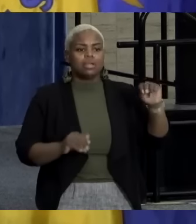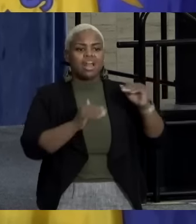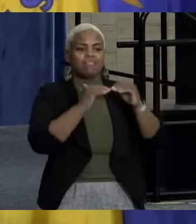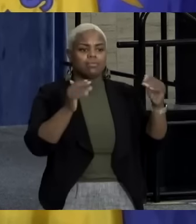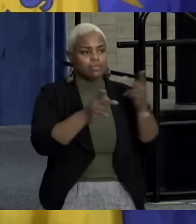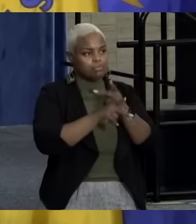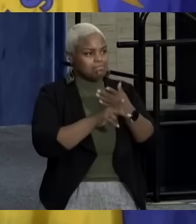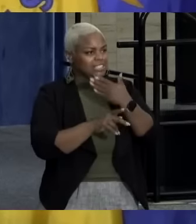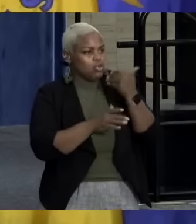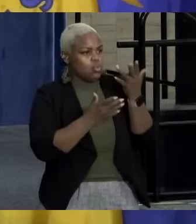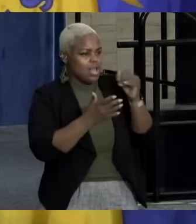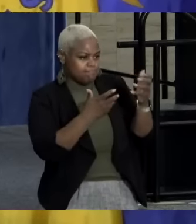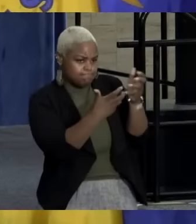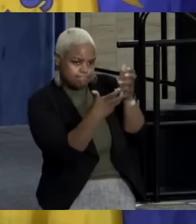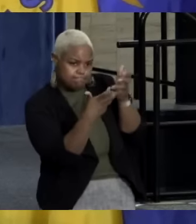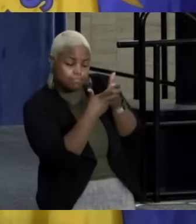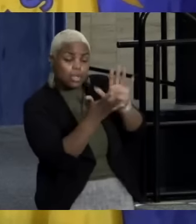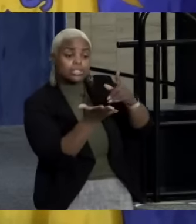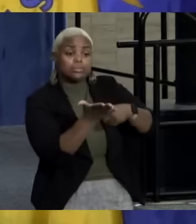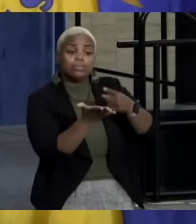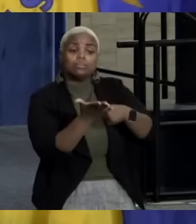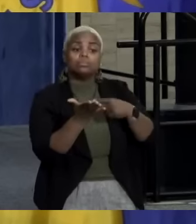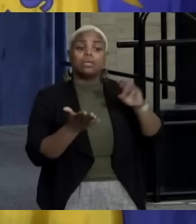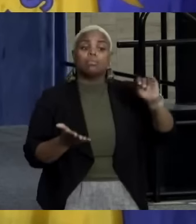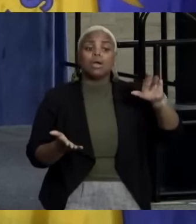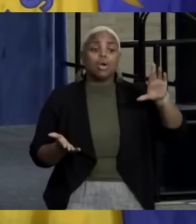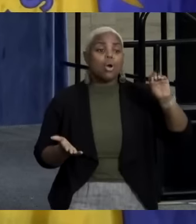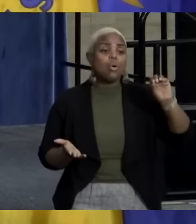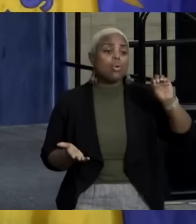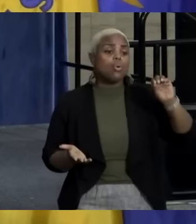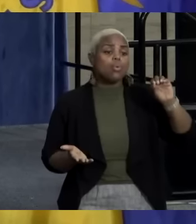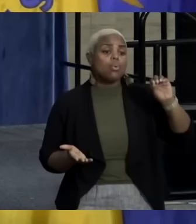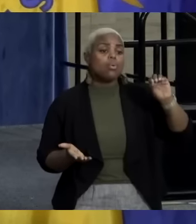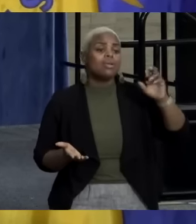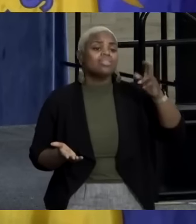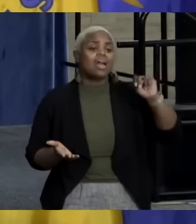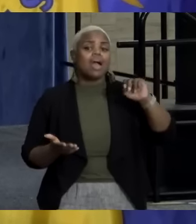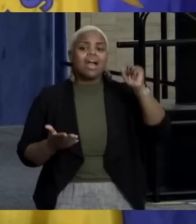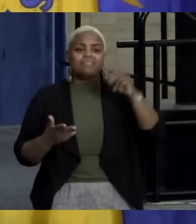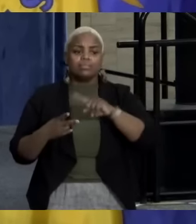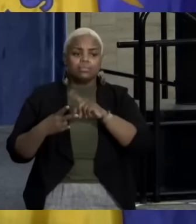followed by a half-dose, followed by a full dose, as your intrinsic estrogen level decreases.